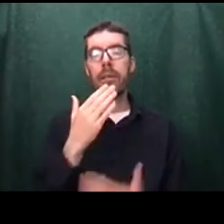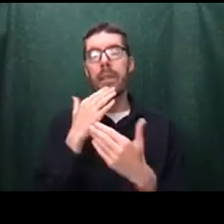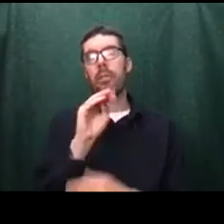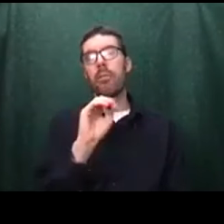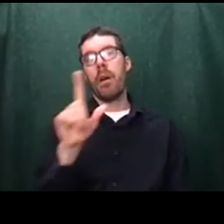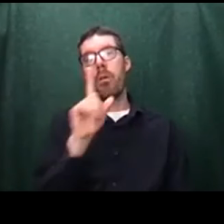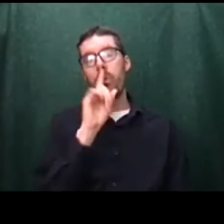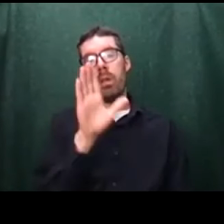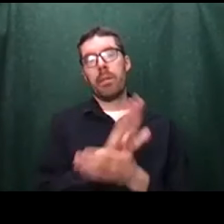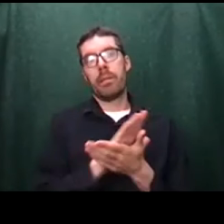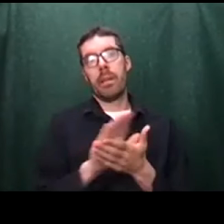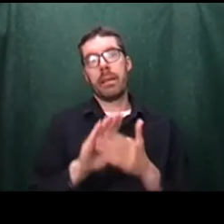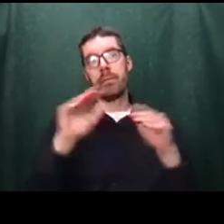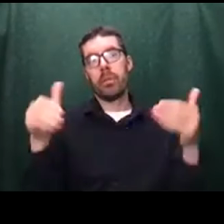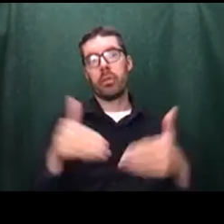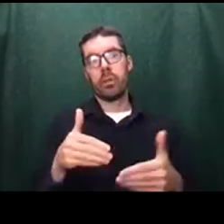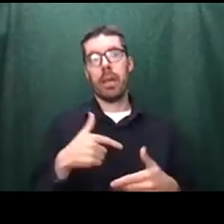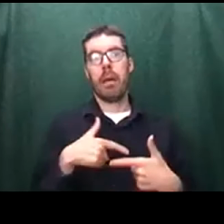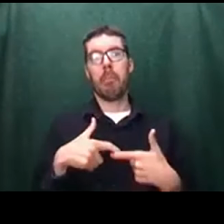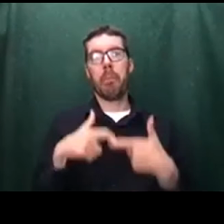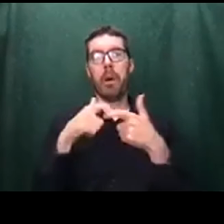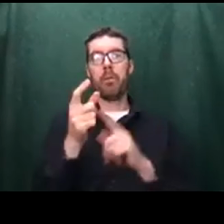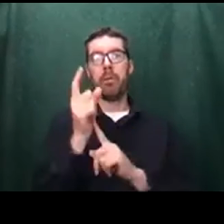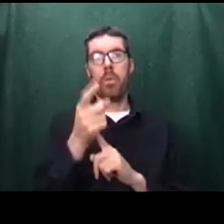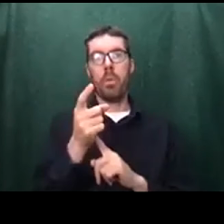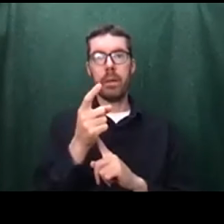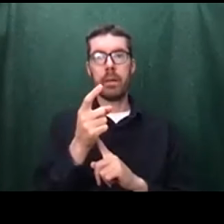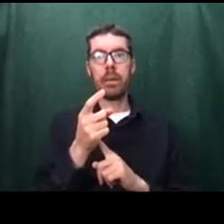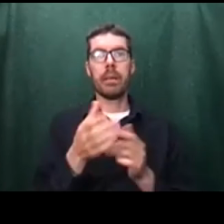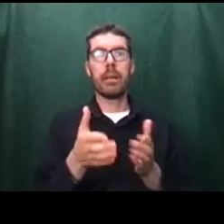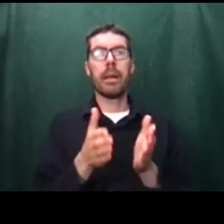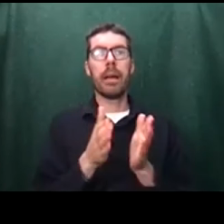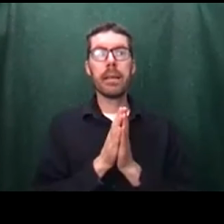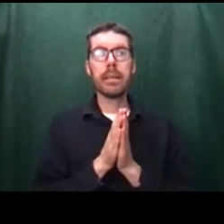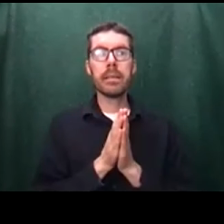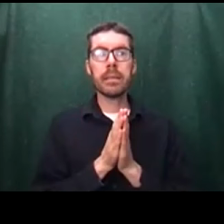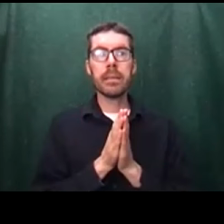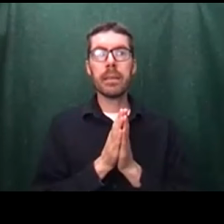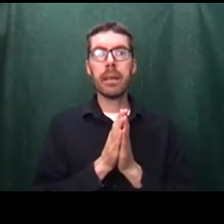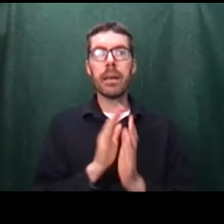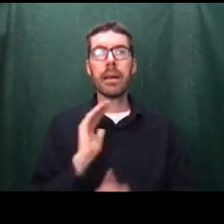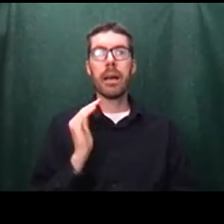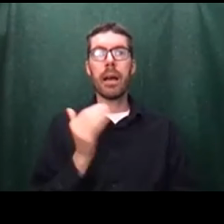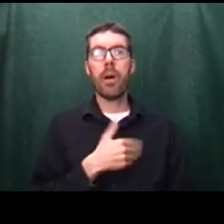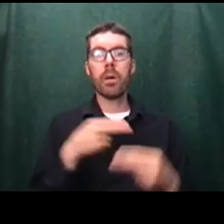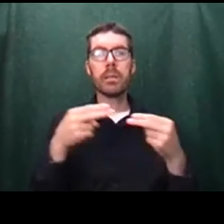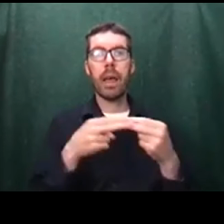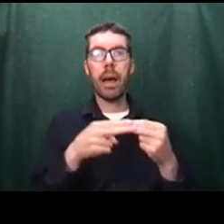Um, I'm going to pause for a moment and ask that, um, our slides be shared and we can